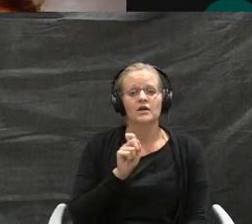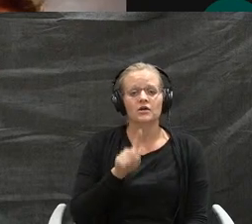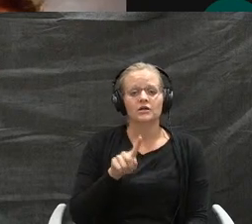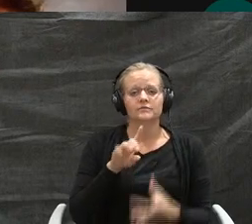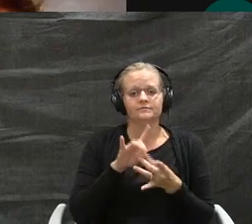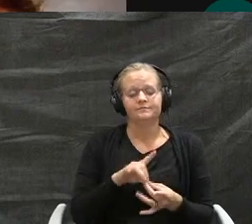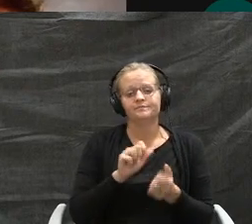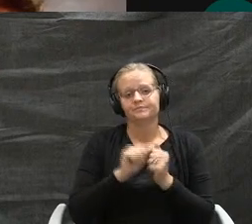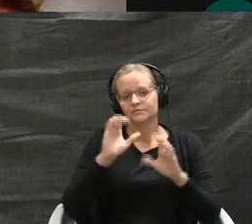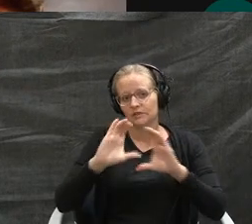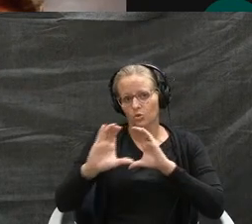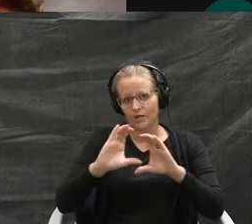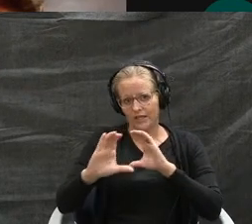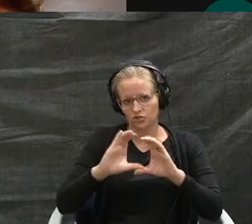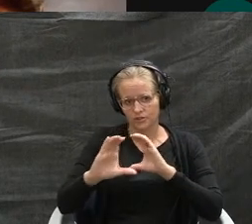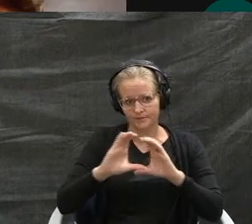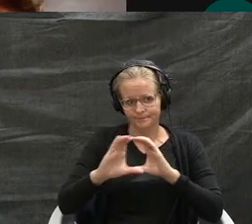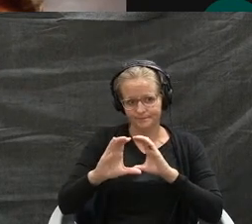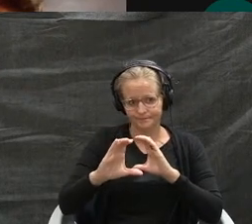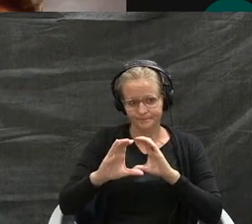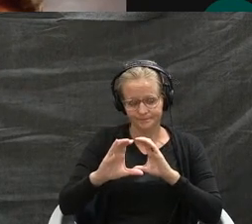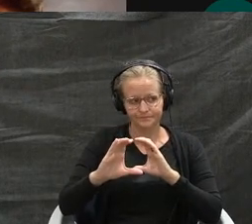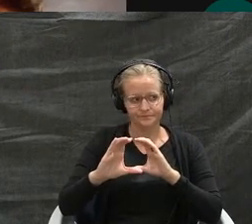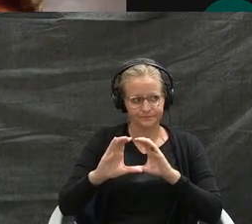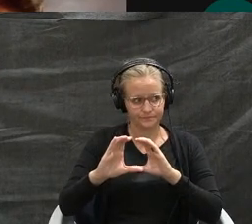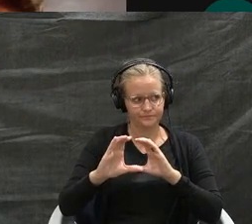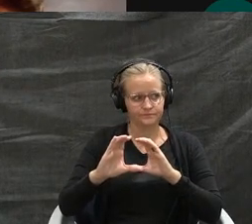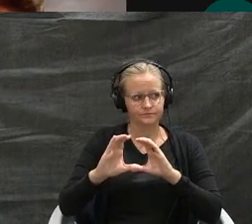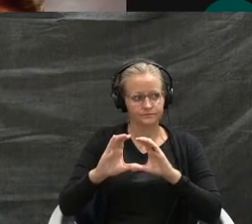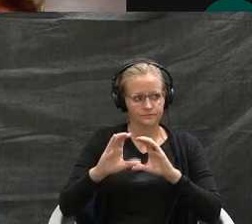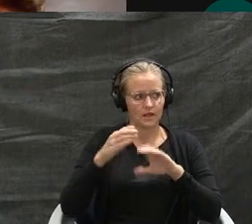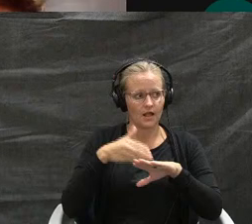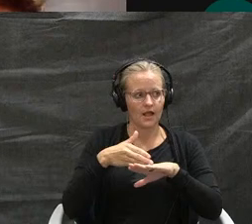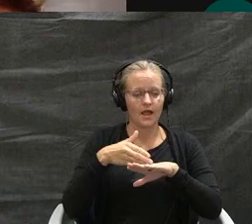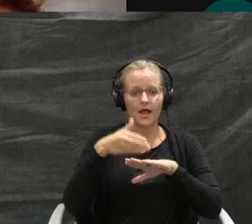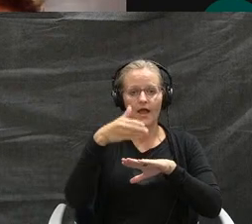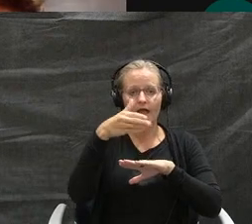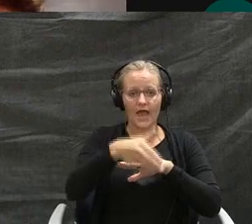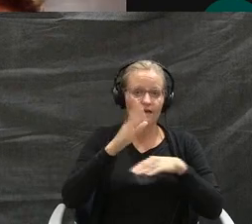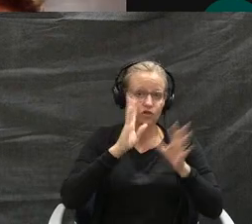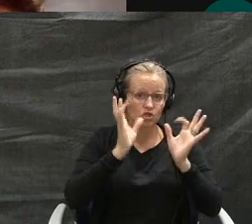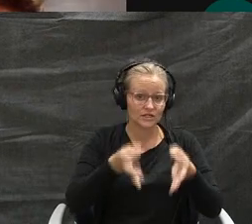after a decision is made, whether it's tonight or or, you